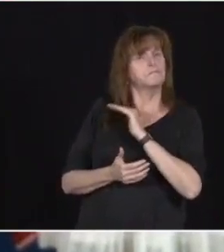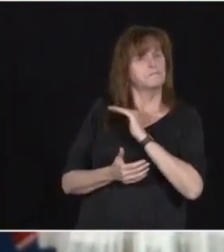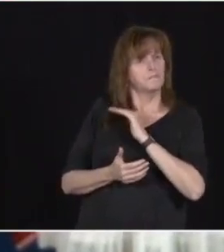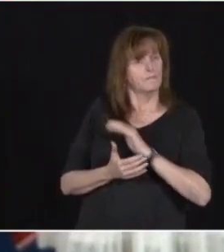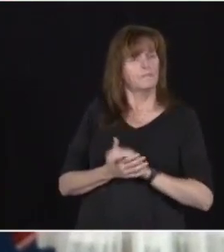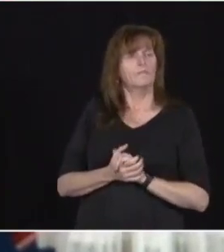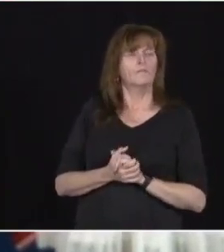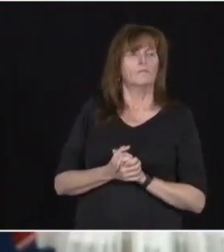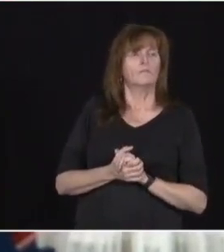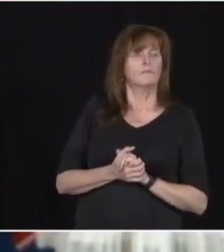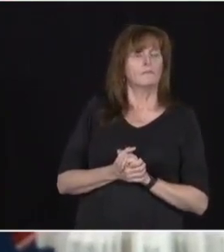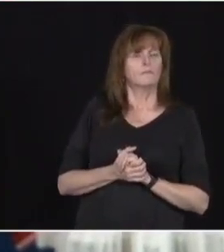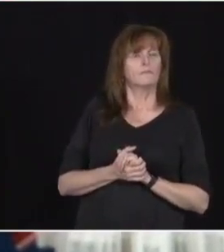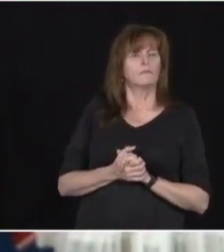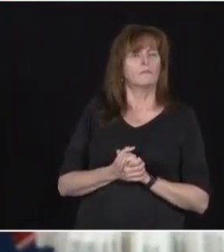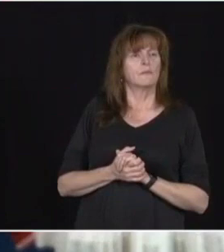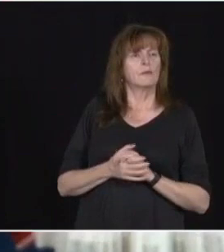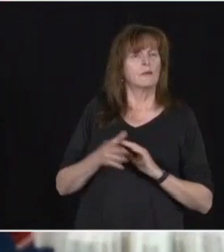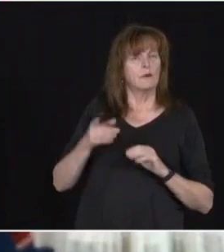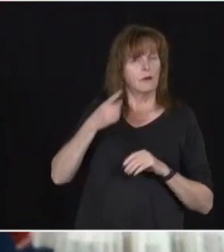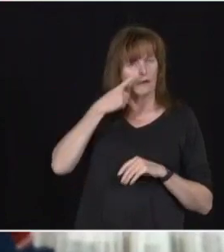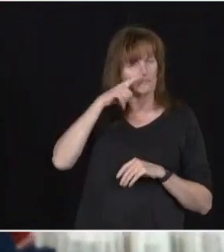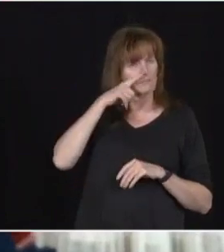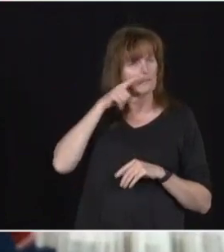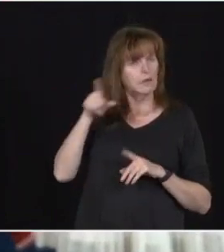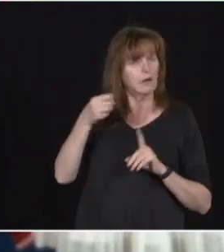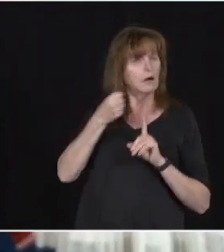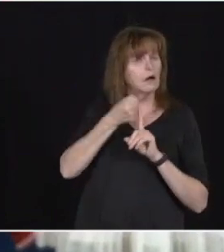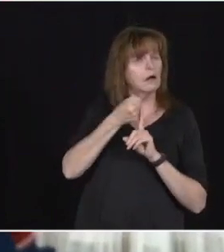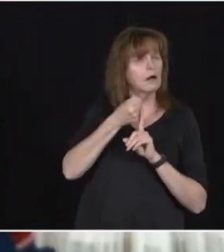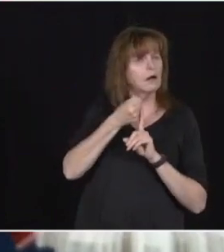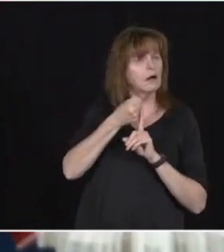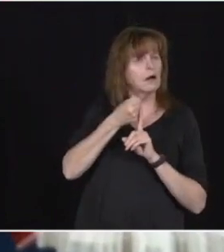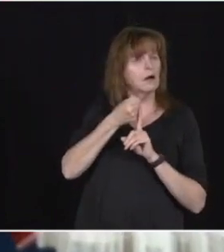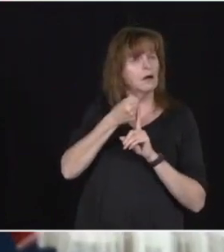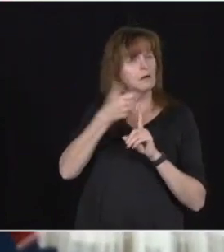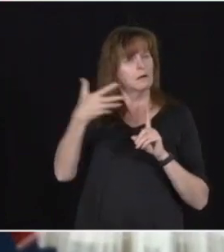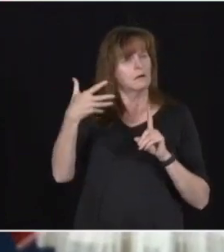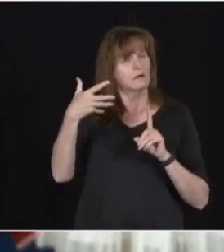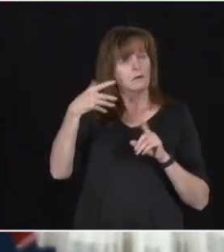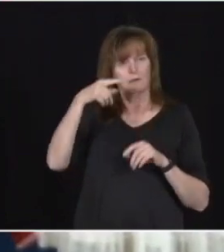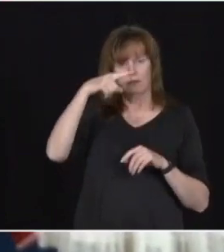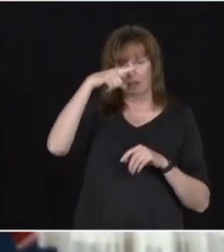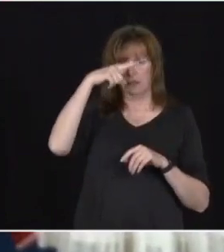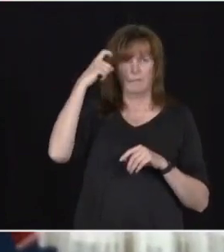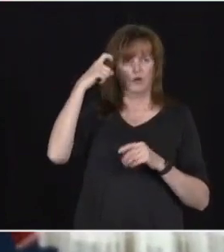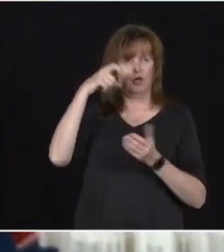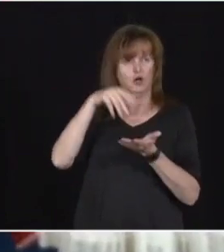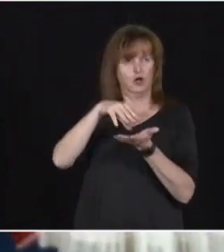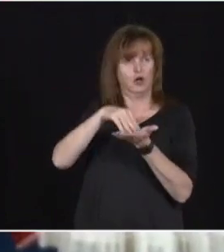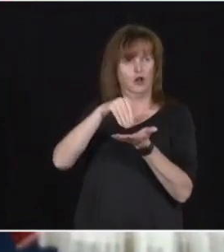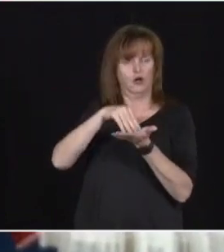could you give us a few more details about summer learning? I know it's still a ways off, and I want